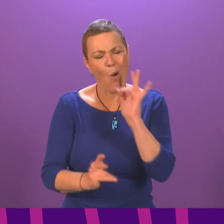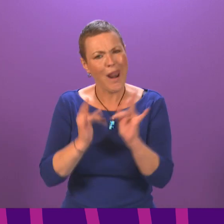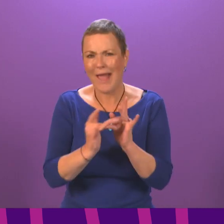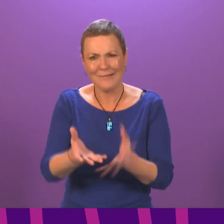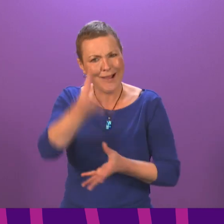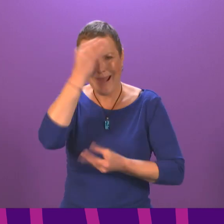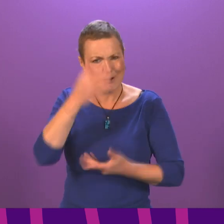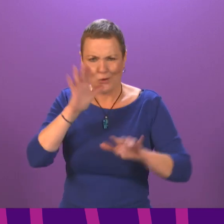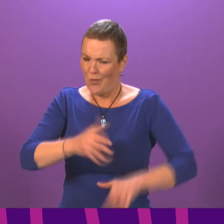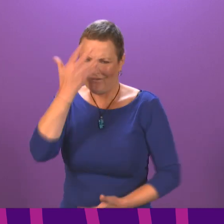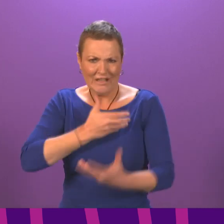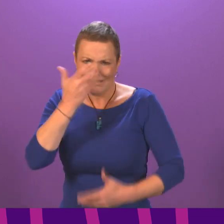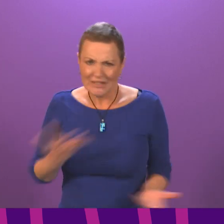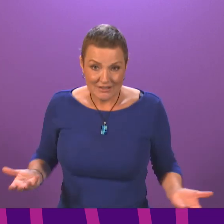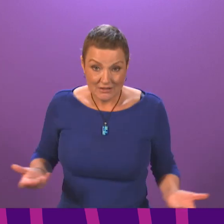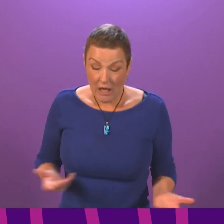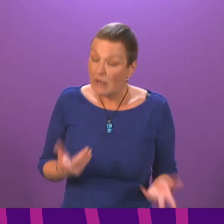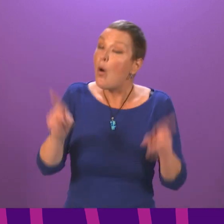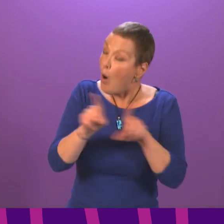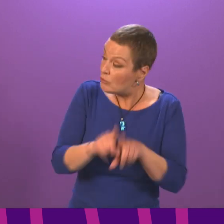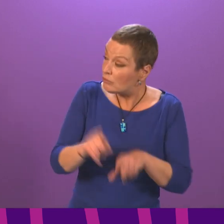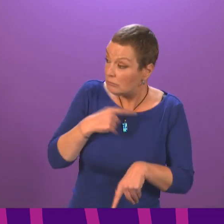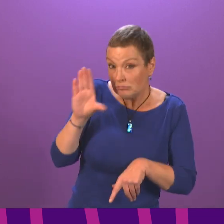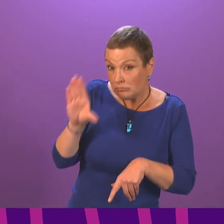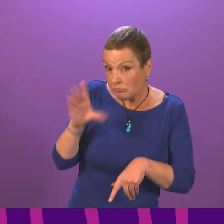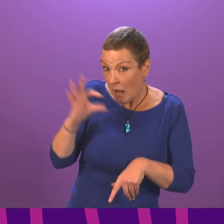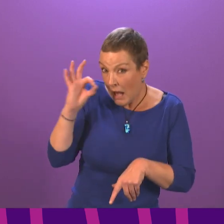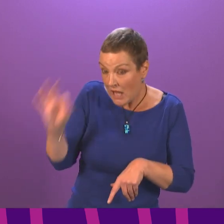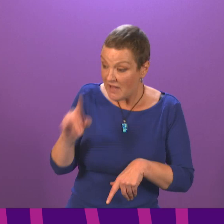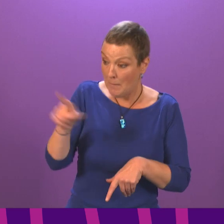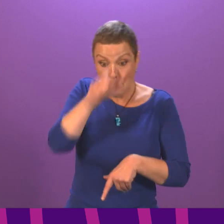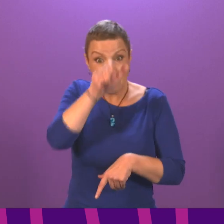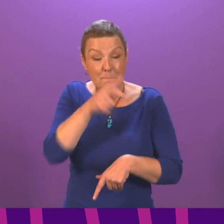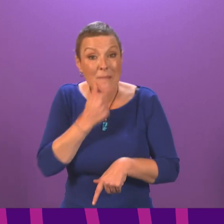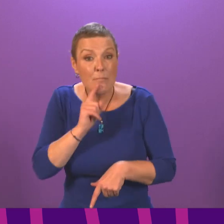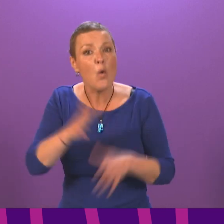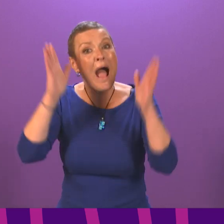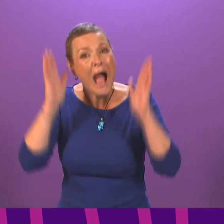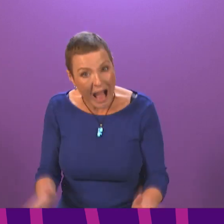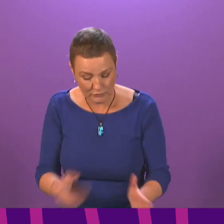Will she ensure that those who have to self-isolate receive wraparound support, so that we are